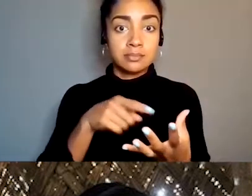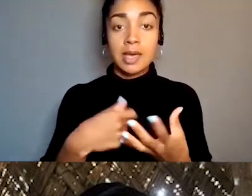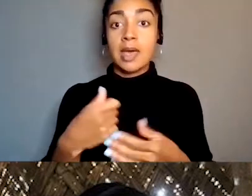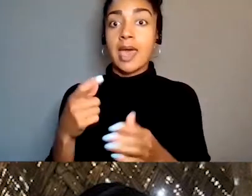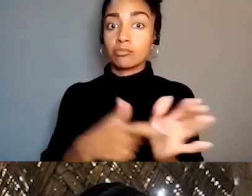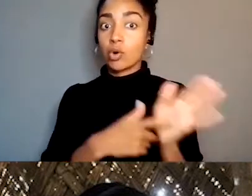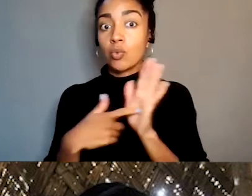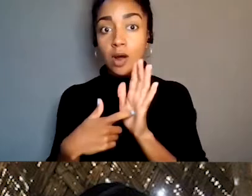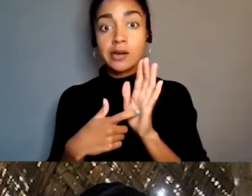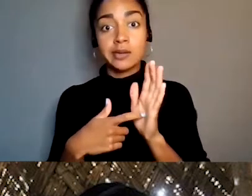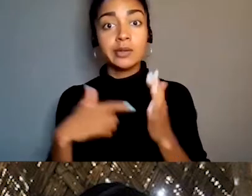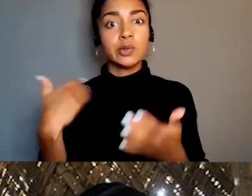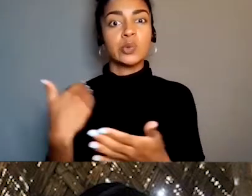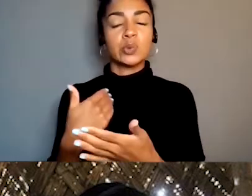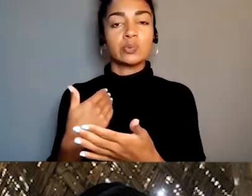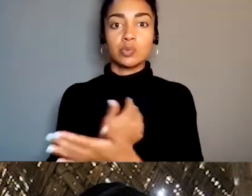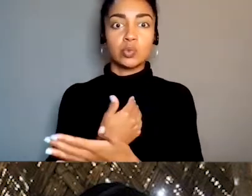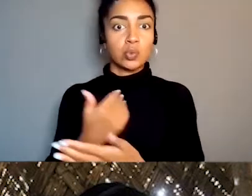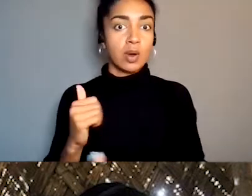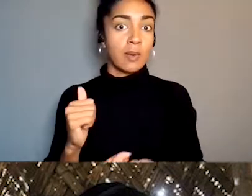Equity and Equality based on a recognition that the full participation of all people including women and girls across all aspects of our society is essential to the economic